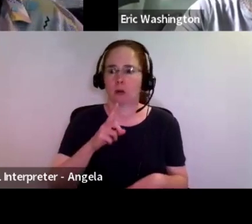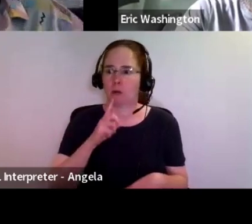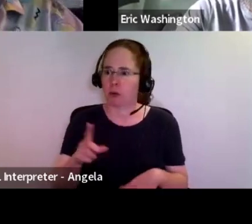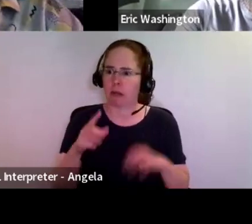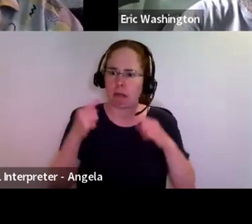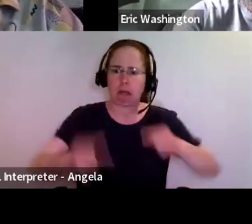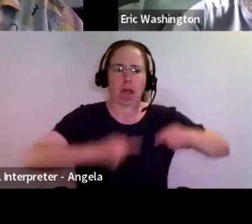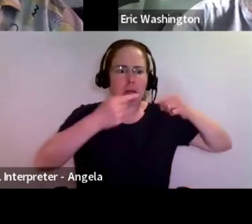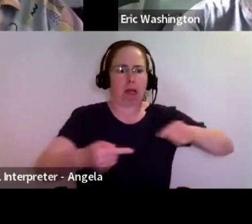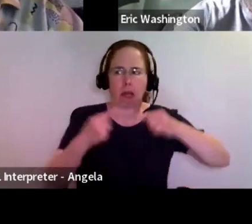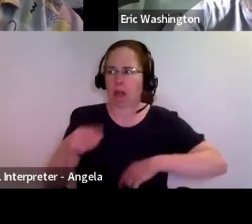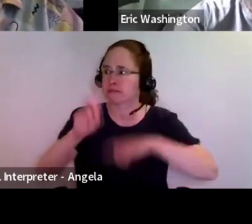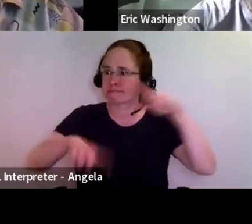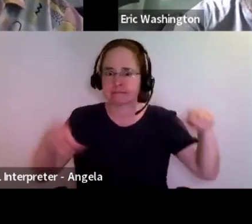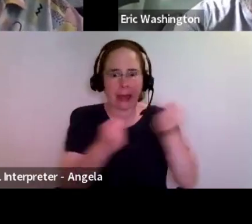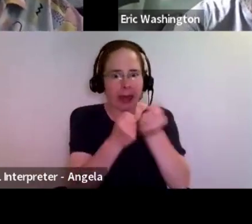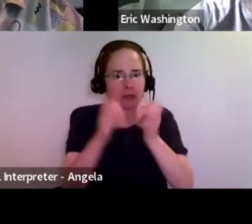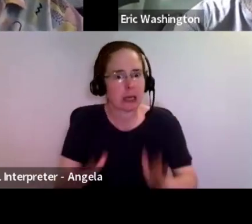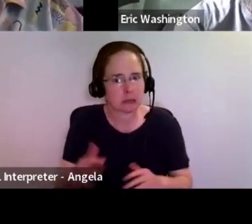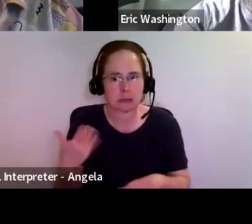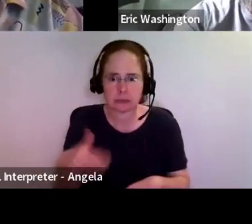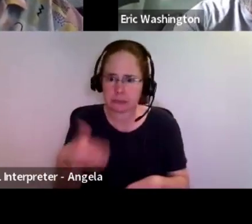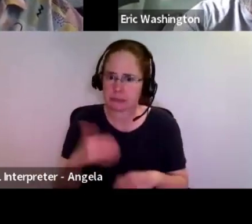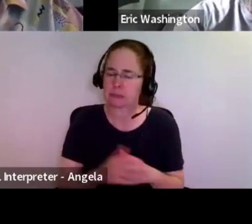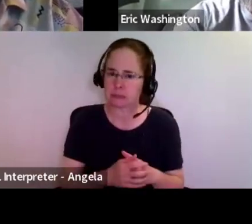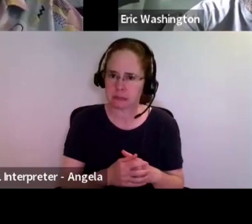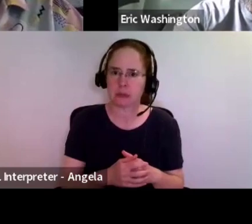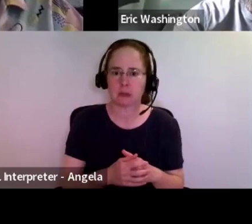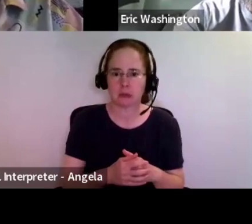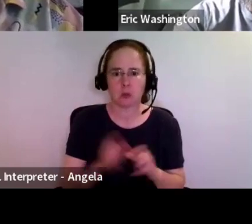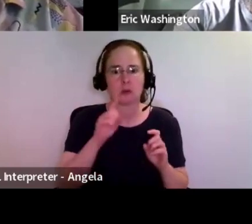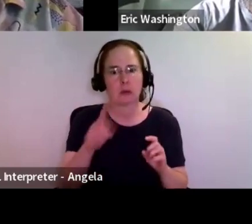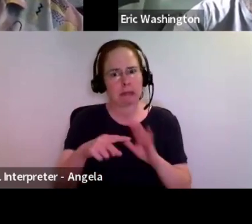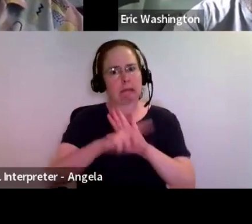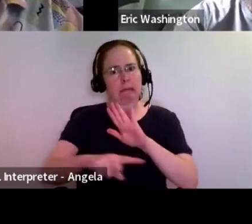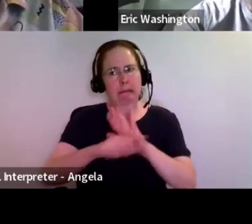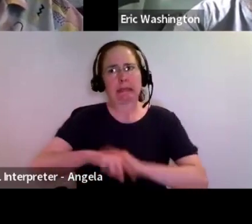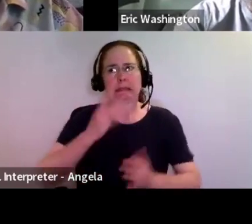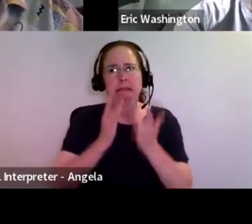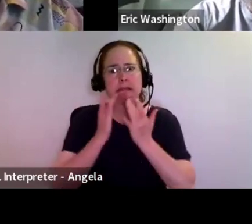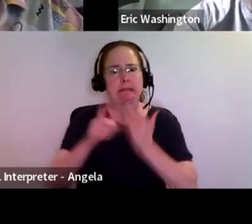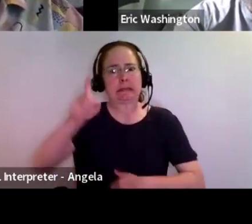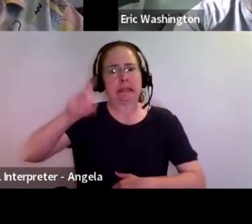different advocates that we've spoken to over the course of the project thus far, as a real, a real need that and a real